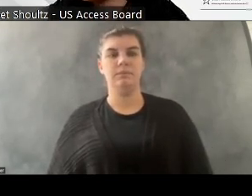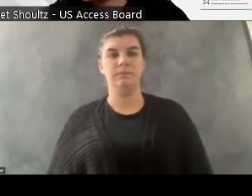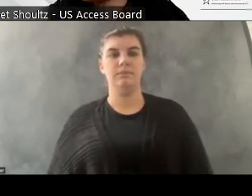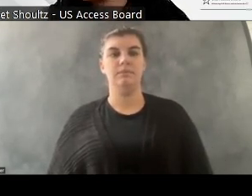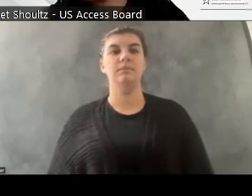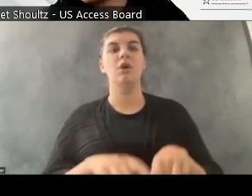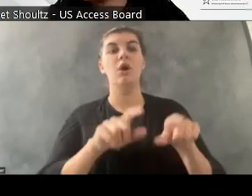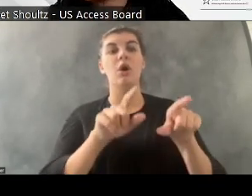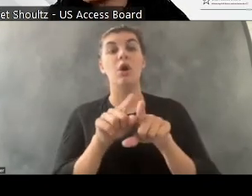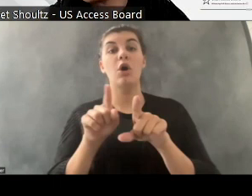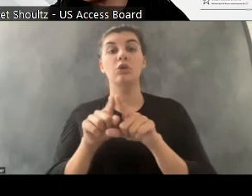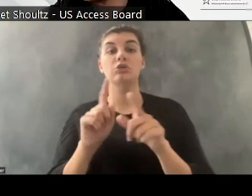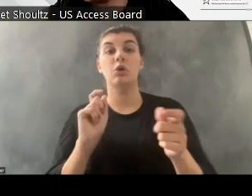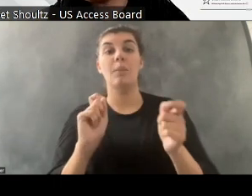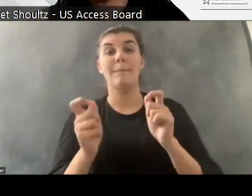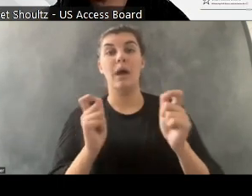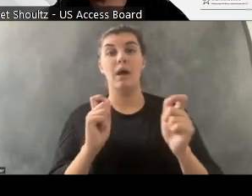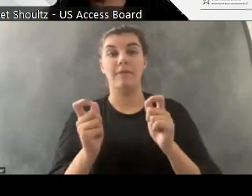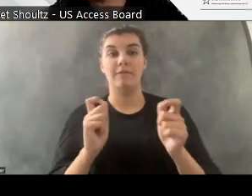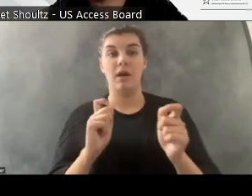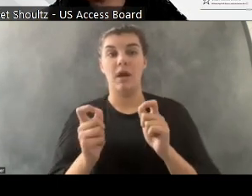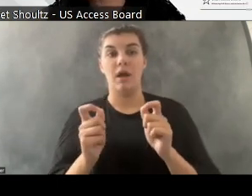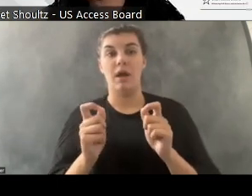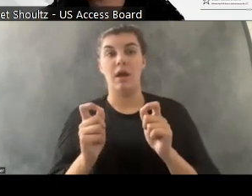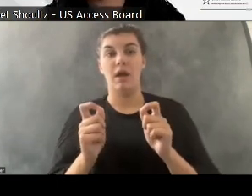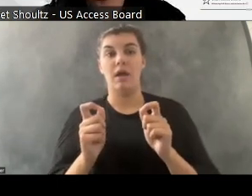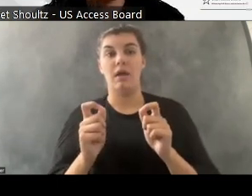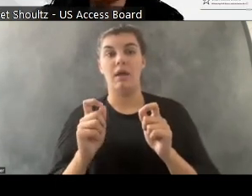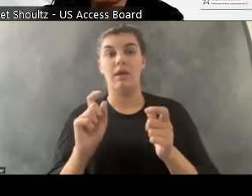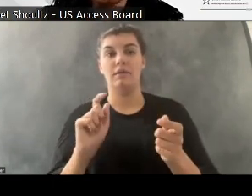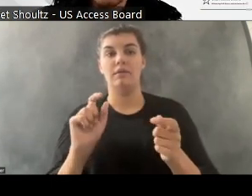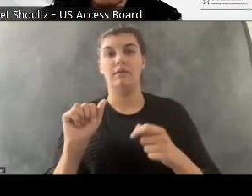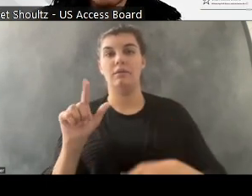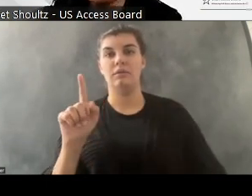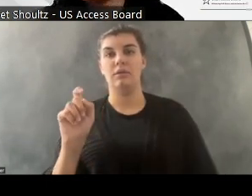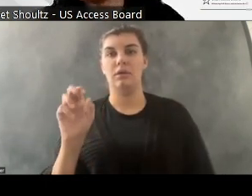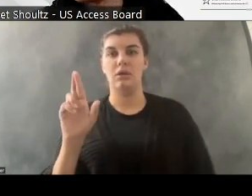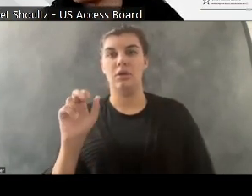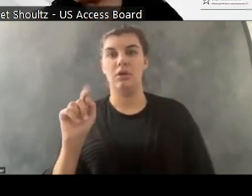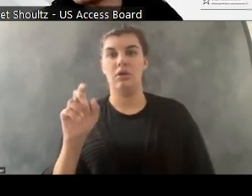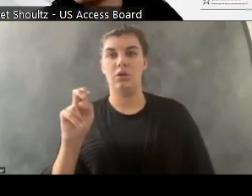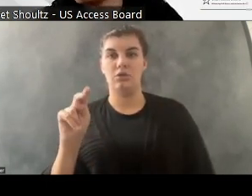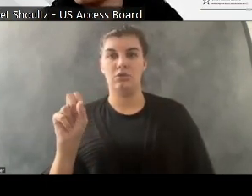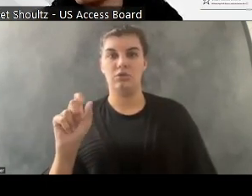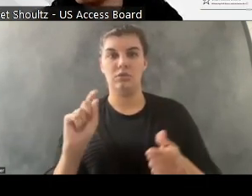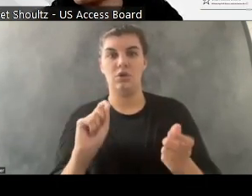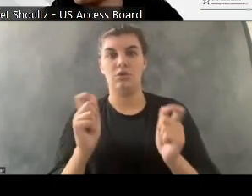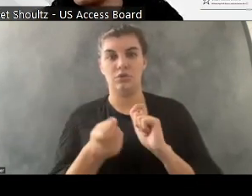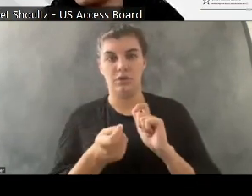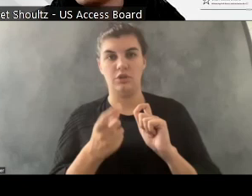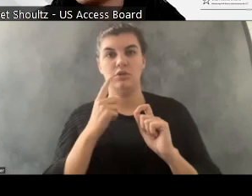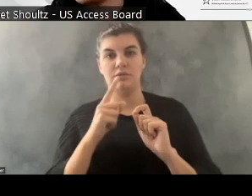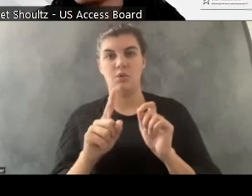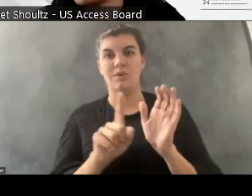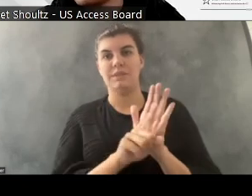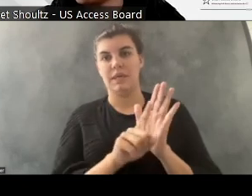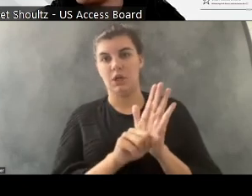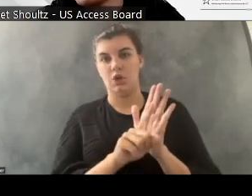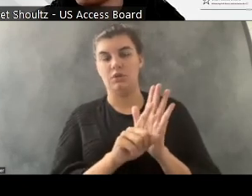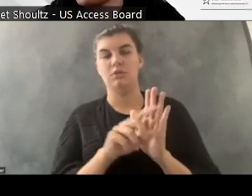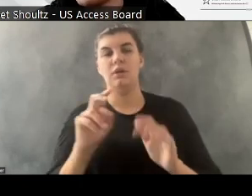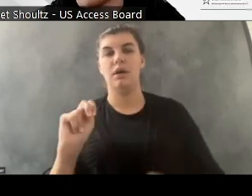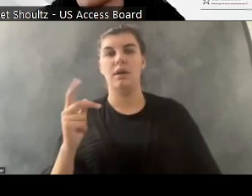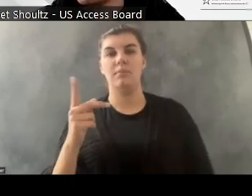We also modified alterations as it pertains to accessible pedestrian signals. So in the NPRM we